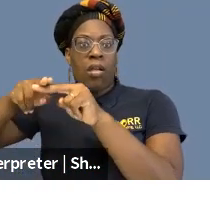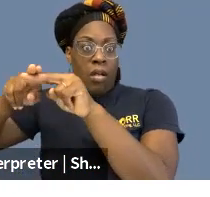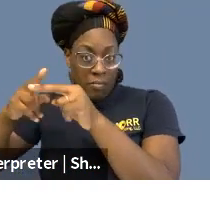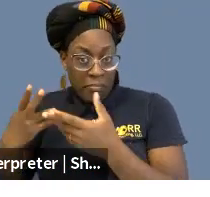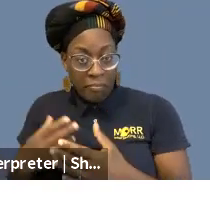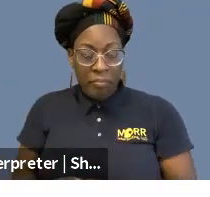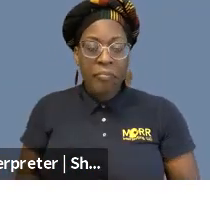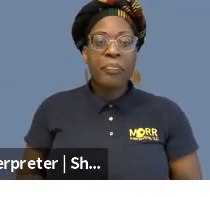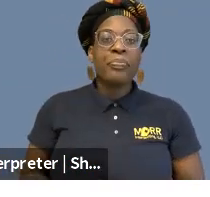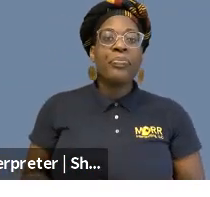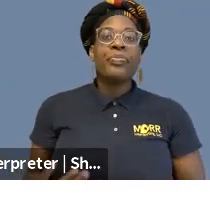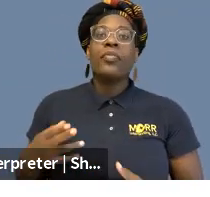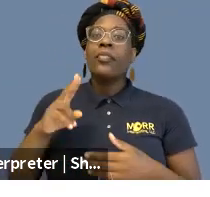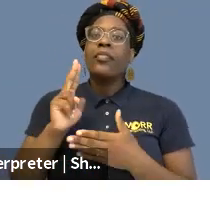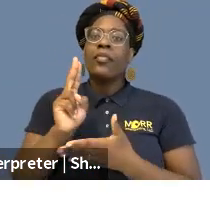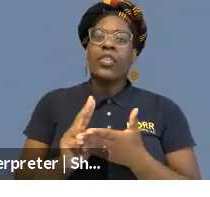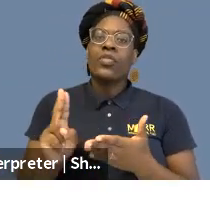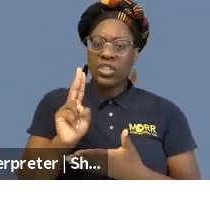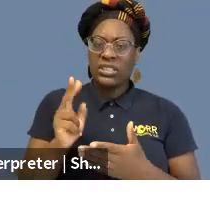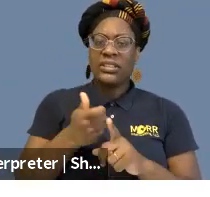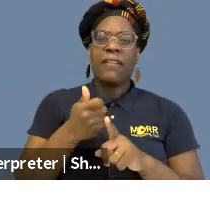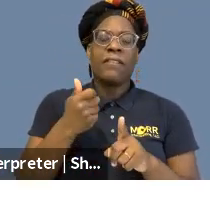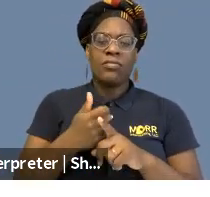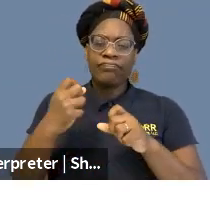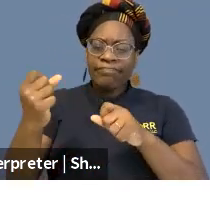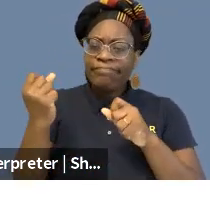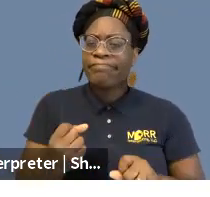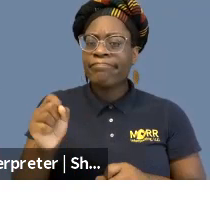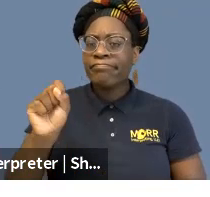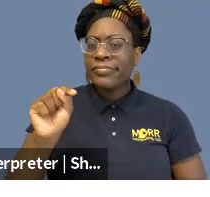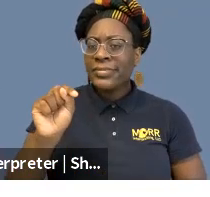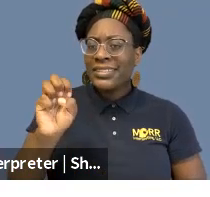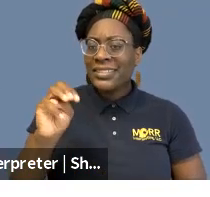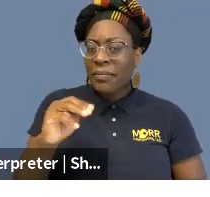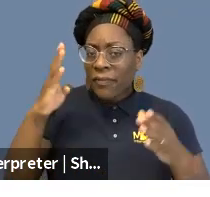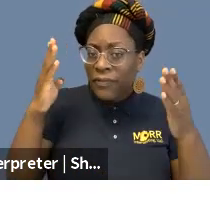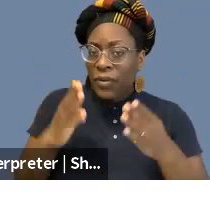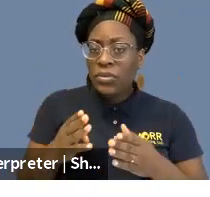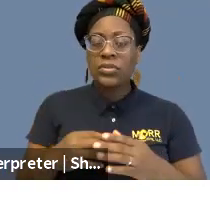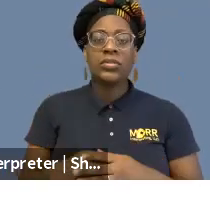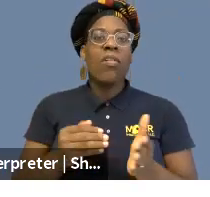its applied science programs, such as structural chemical analysis and nanotechnology. The Center